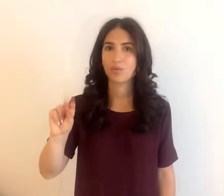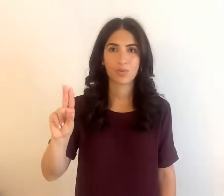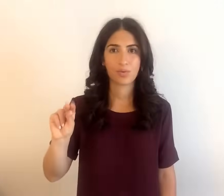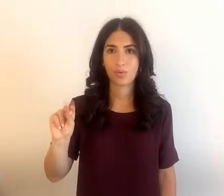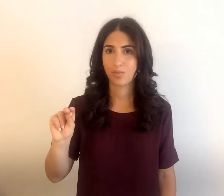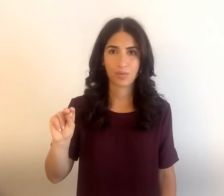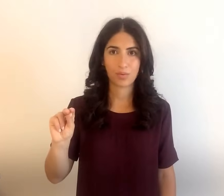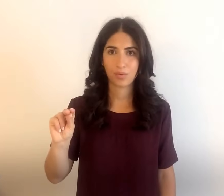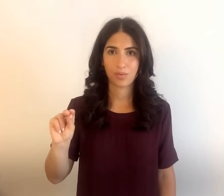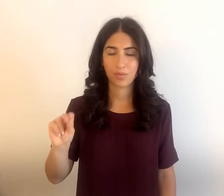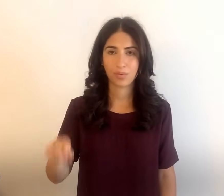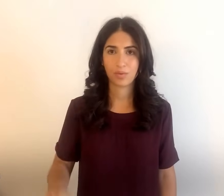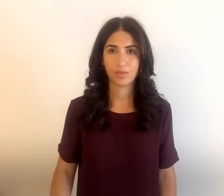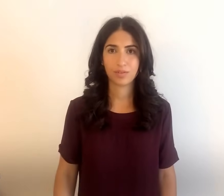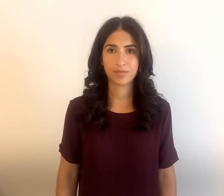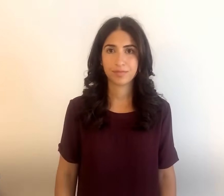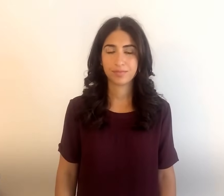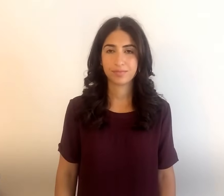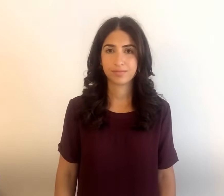No